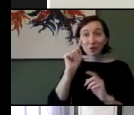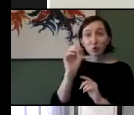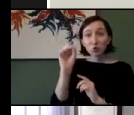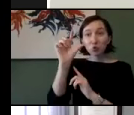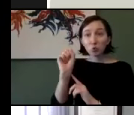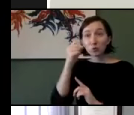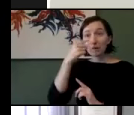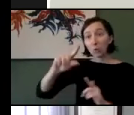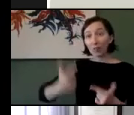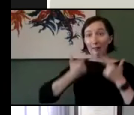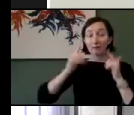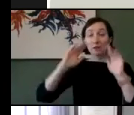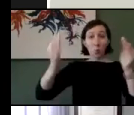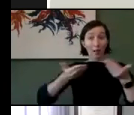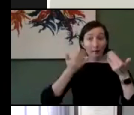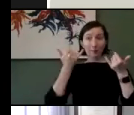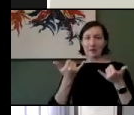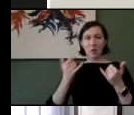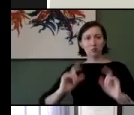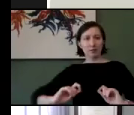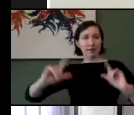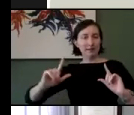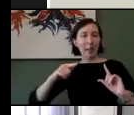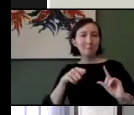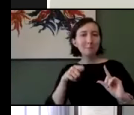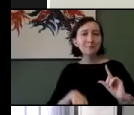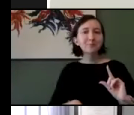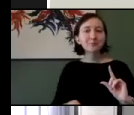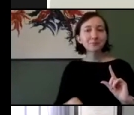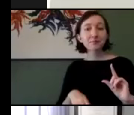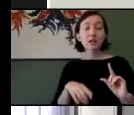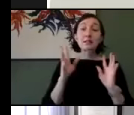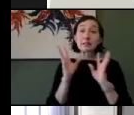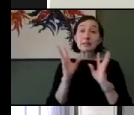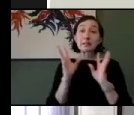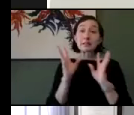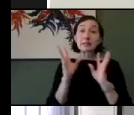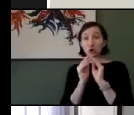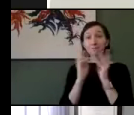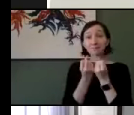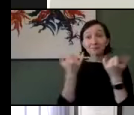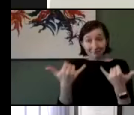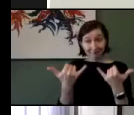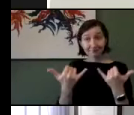Welcome and we'll move to the next slide. Our session today really is as I started out,